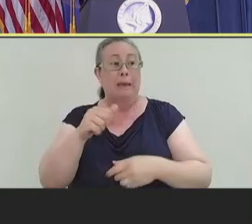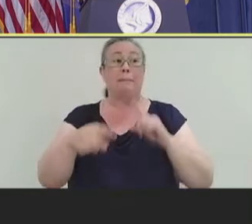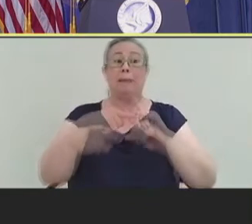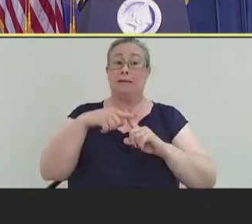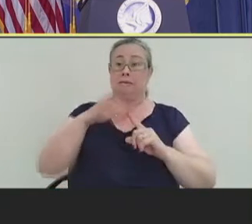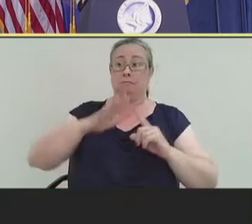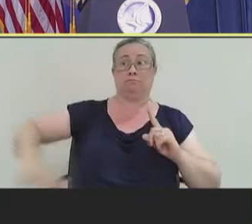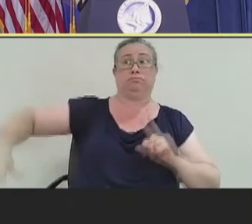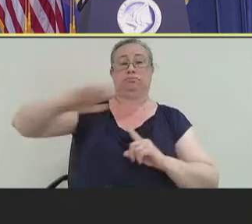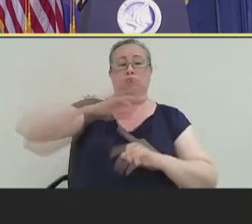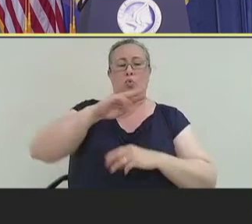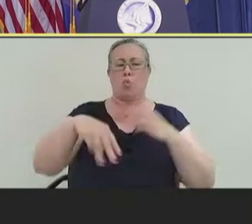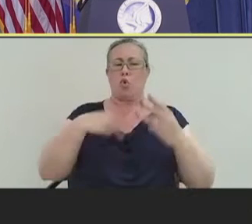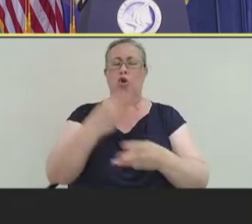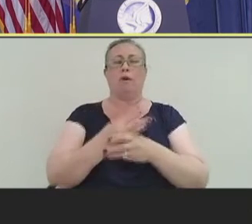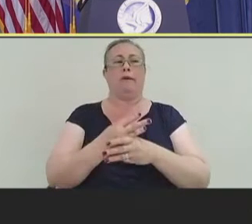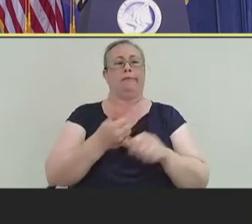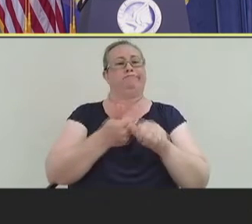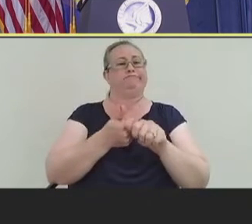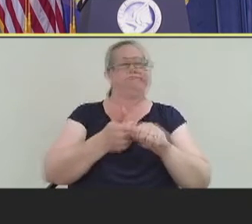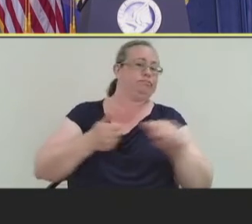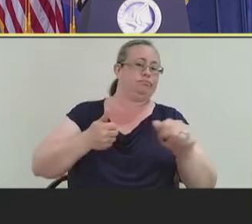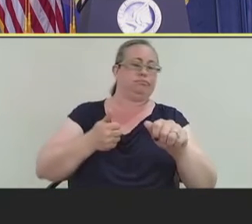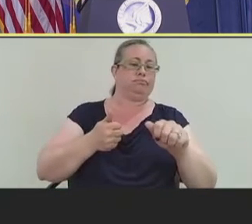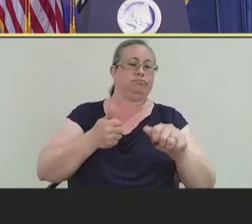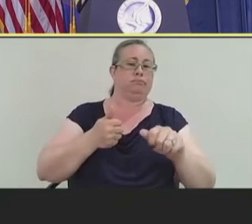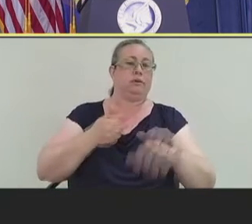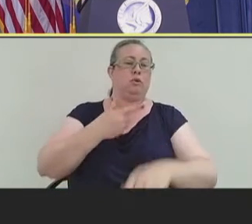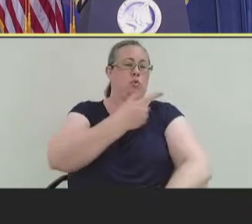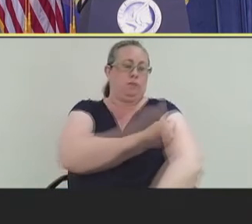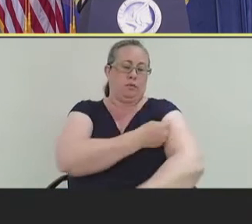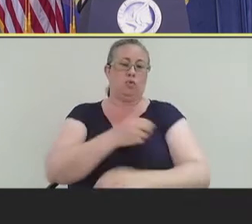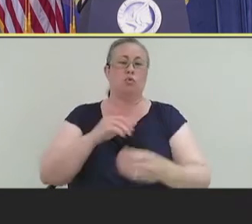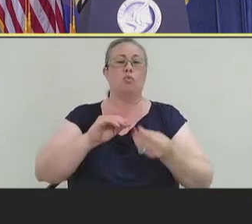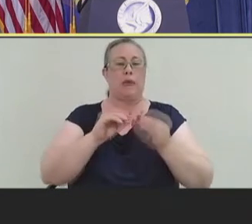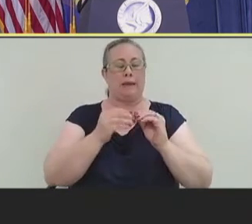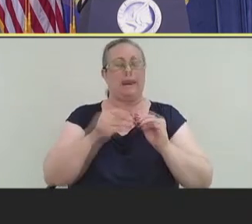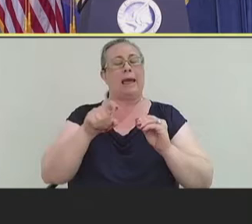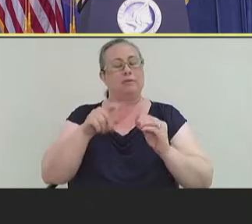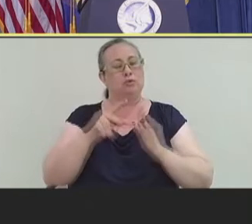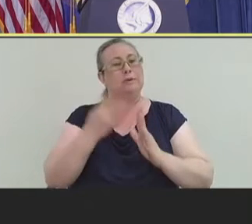lagging in terms of the immunization rates. And we have to double and triple our efforts.